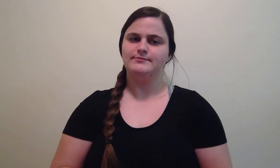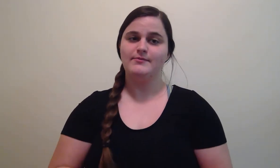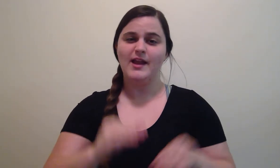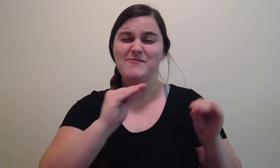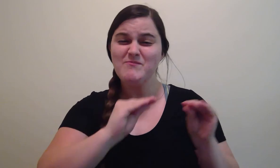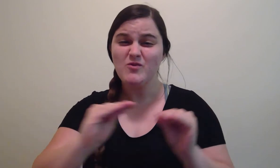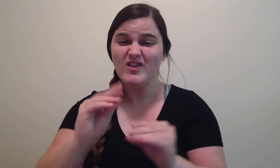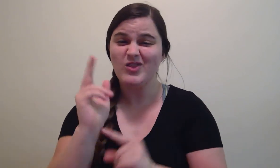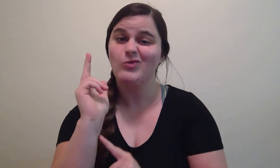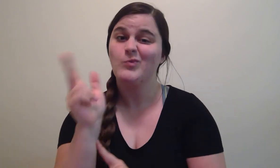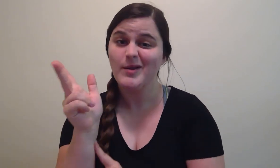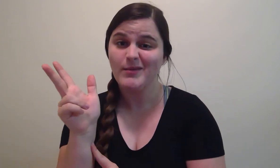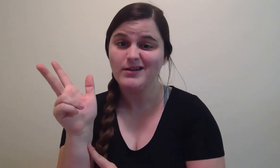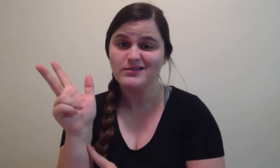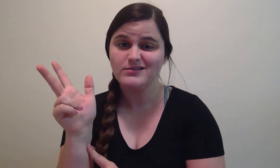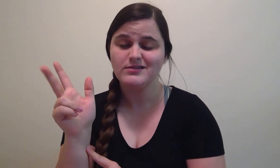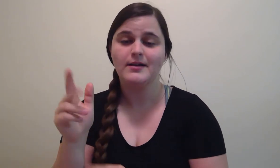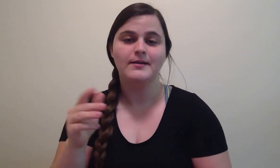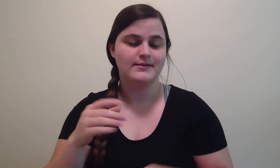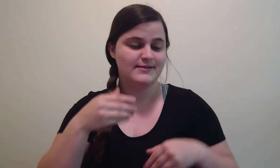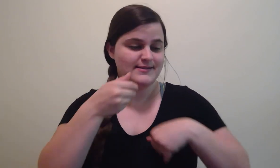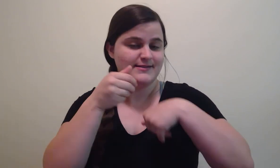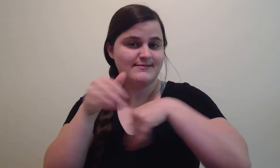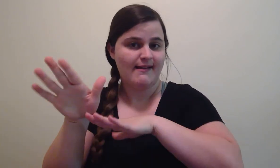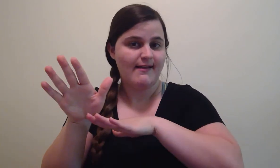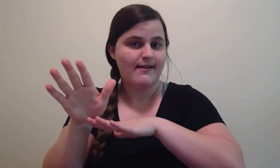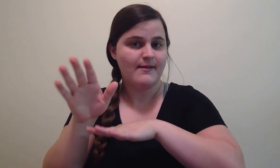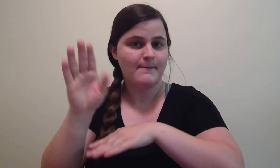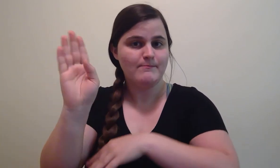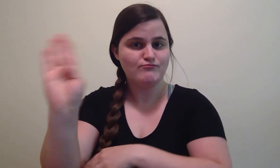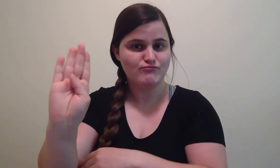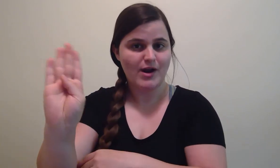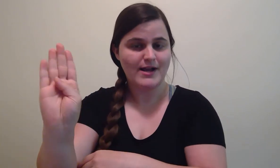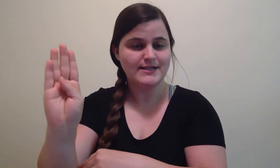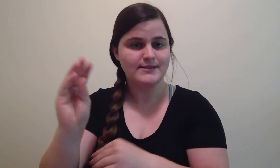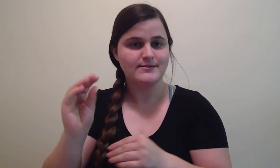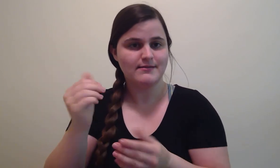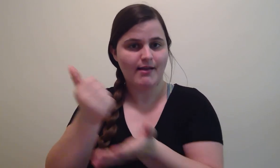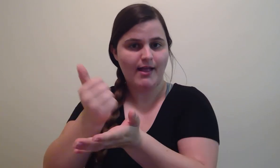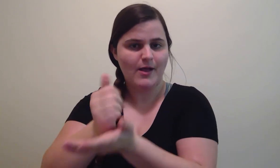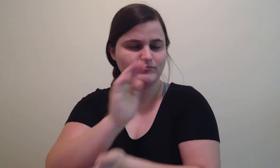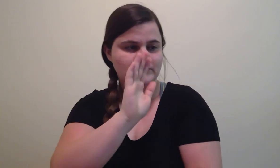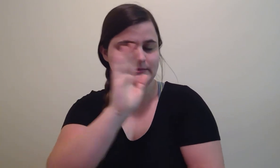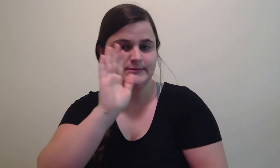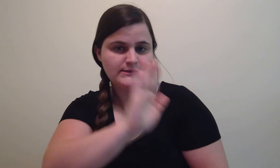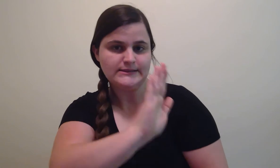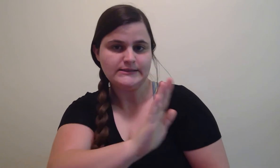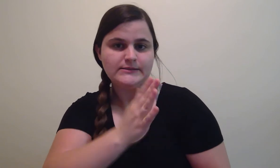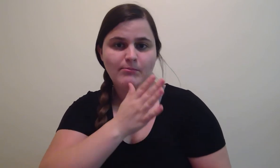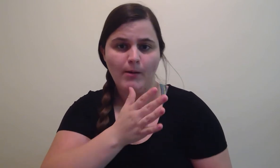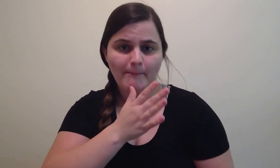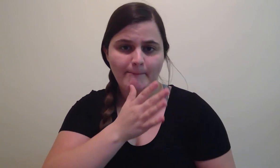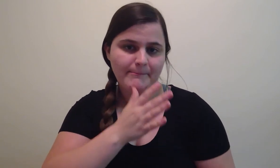I'd been in the van all of three minutes when his dad sent him off to help his mother unpack things inside.